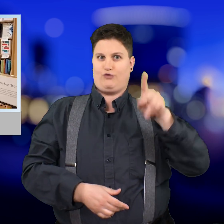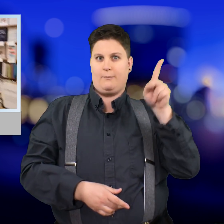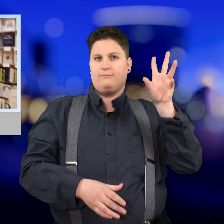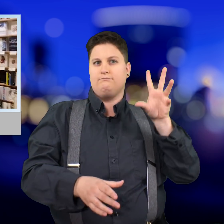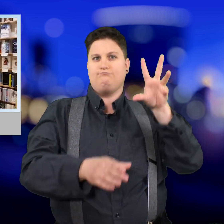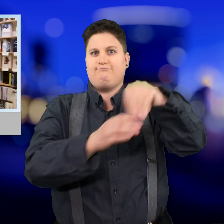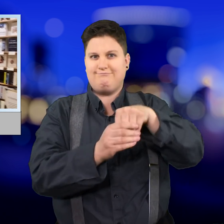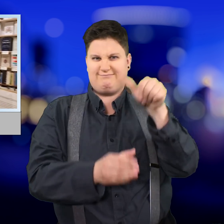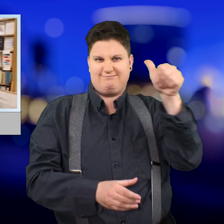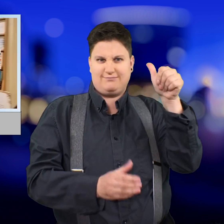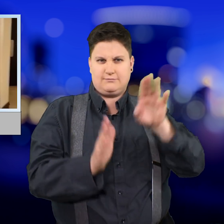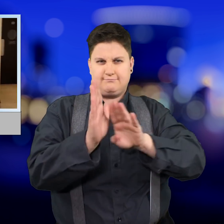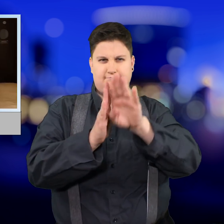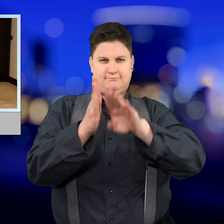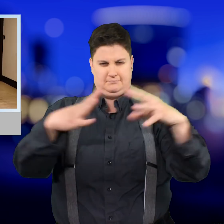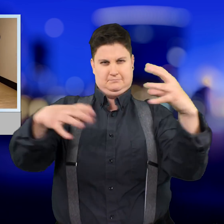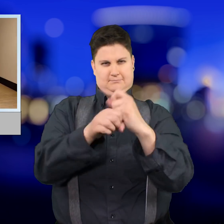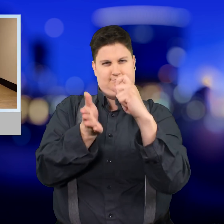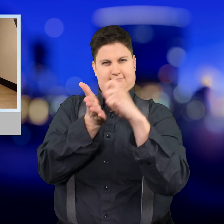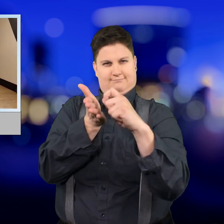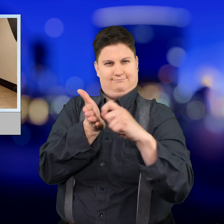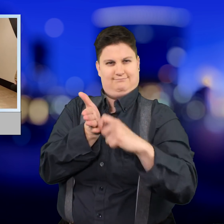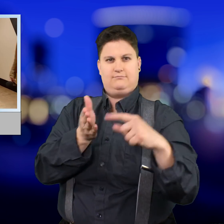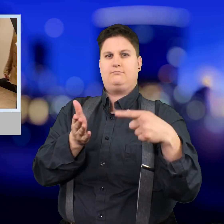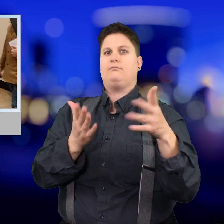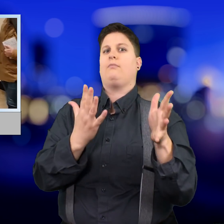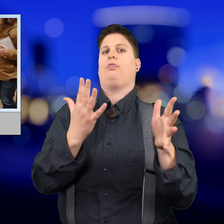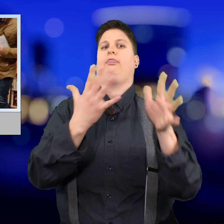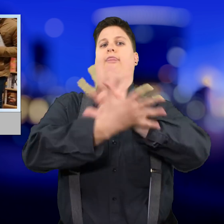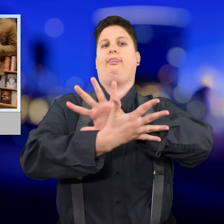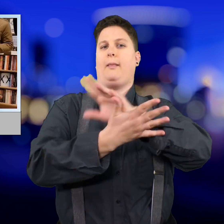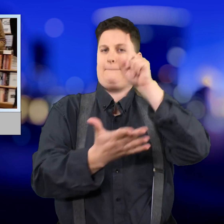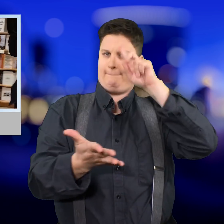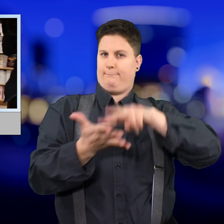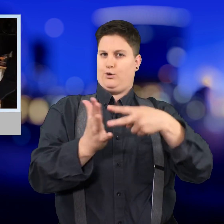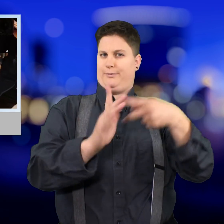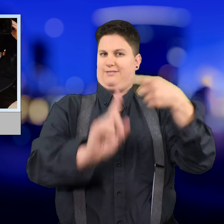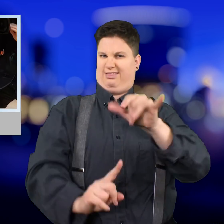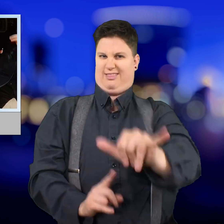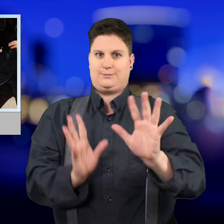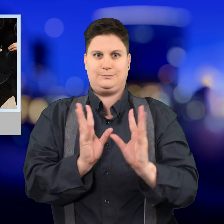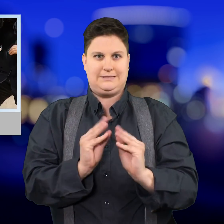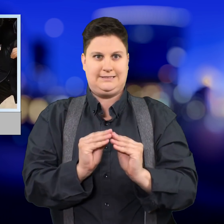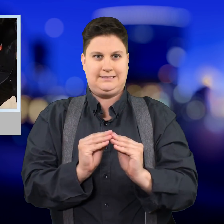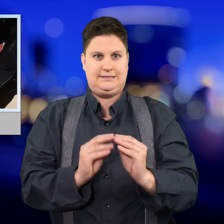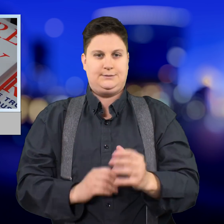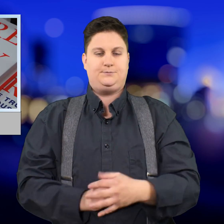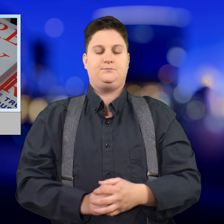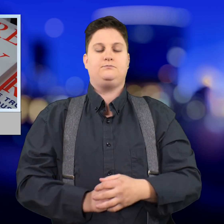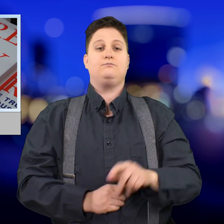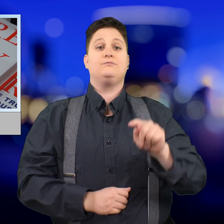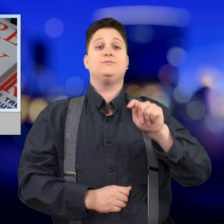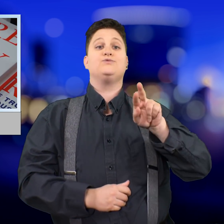in crafting a misleading statement about the now-infamous June 2016 meeting between top Trump staffers and Russians.